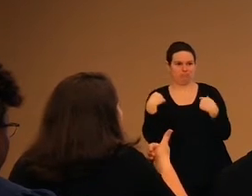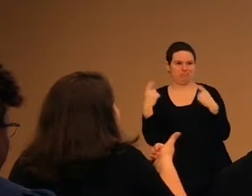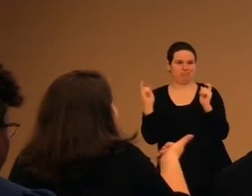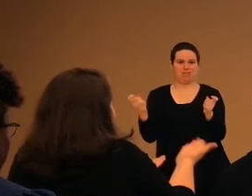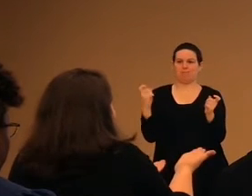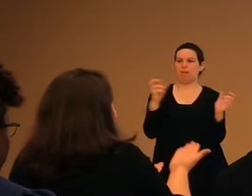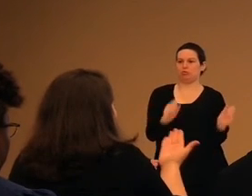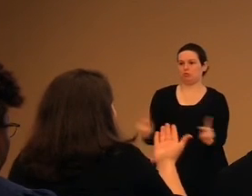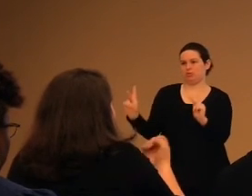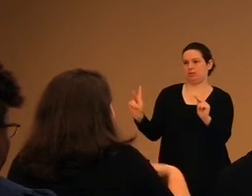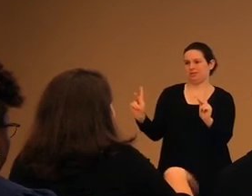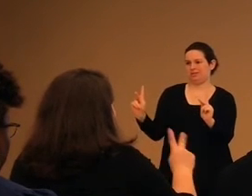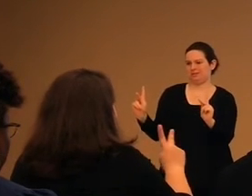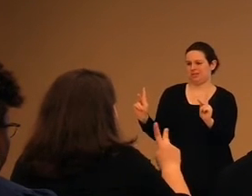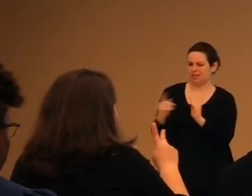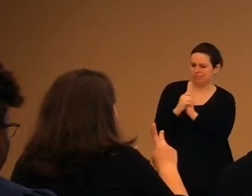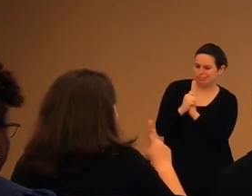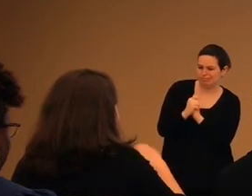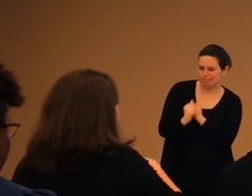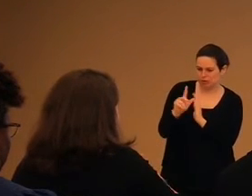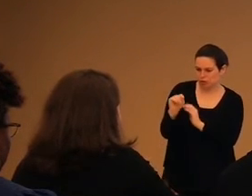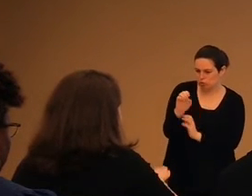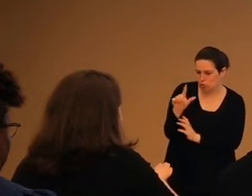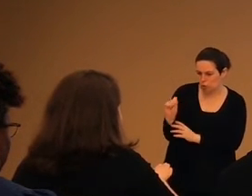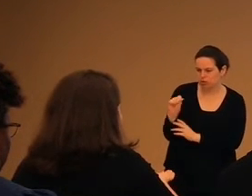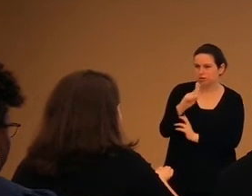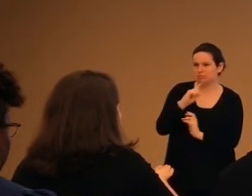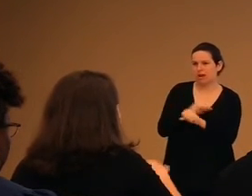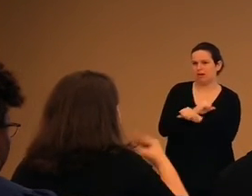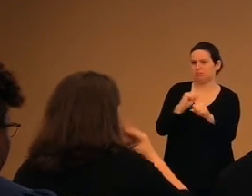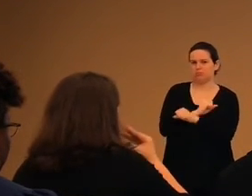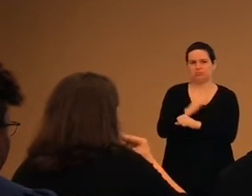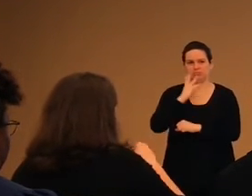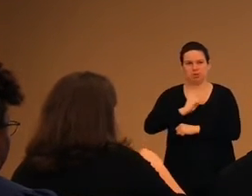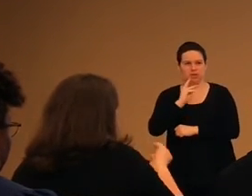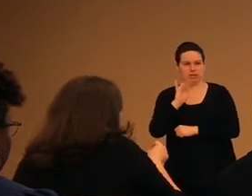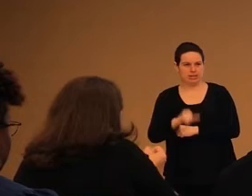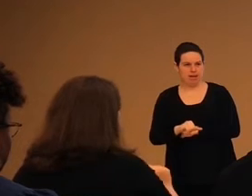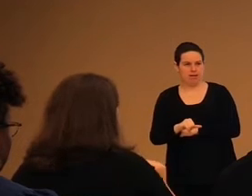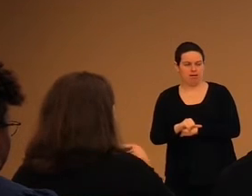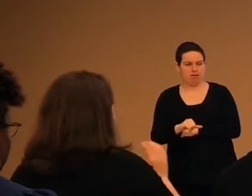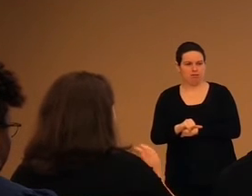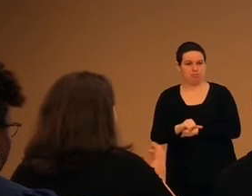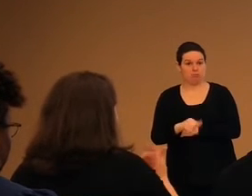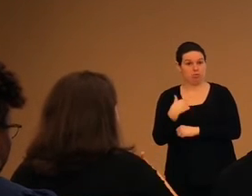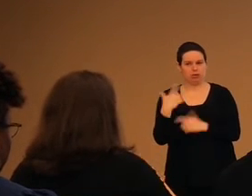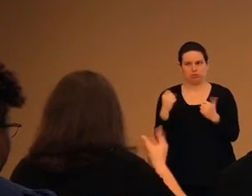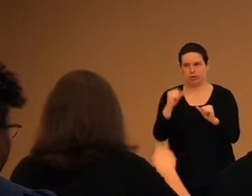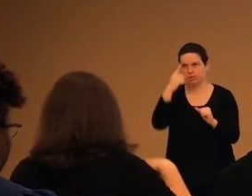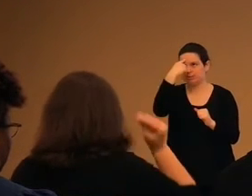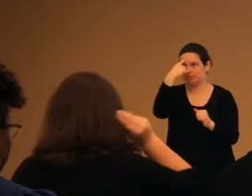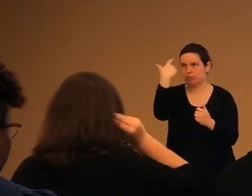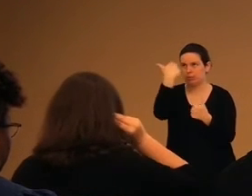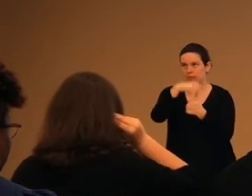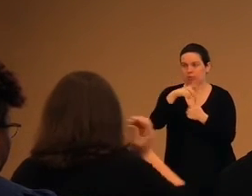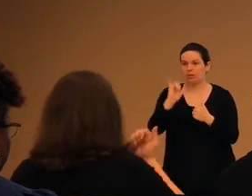And the tools to experience what you're trying to get across So I try to keep that in mind all the time